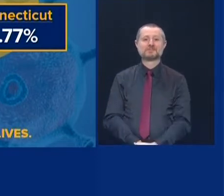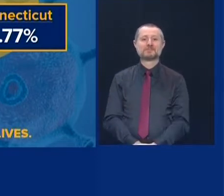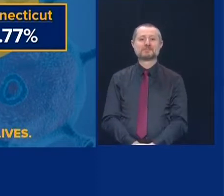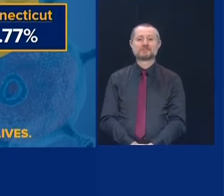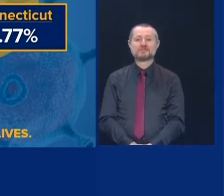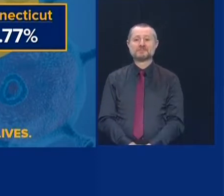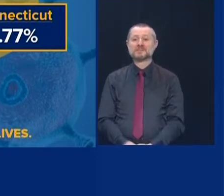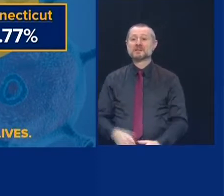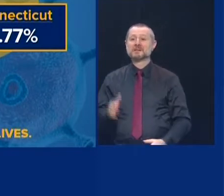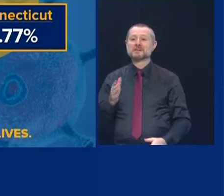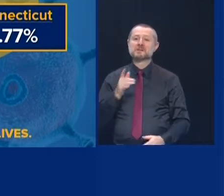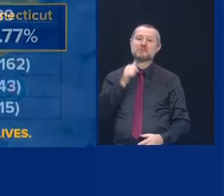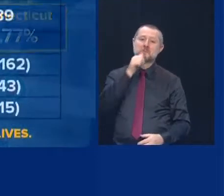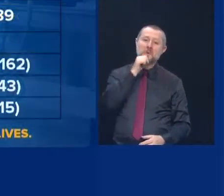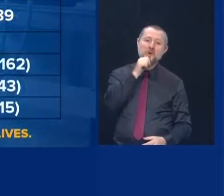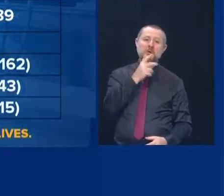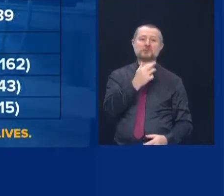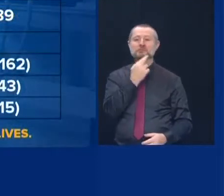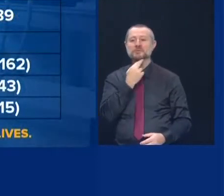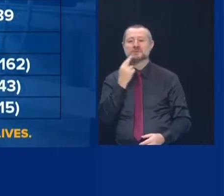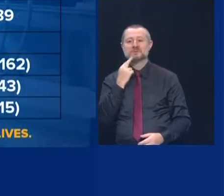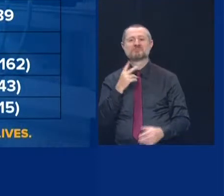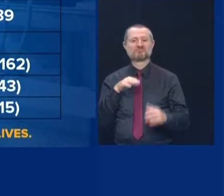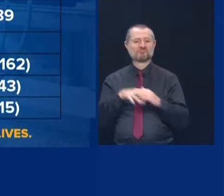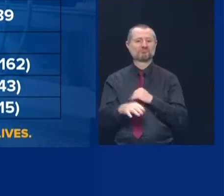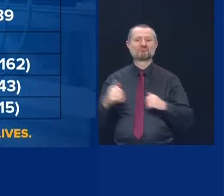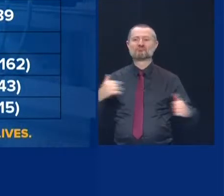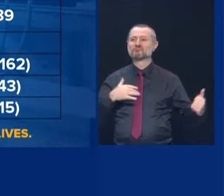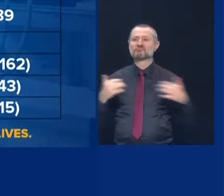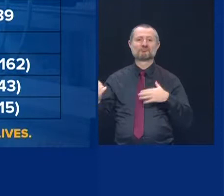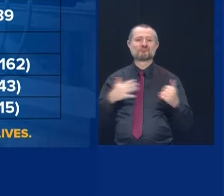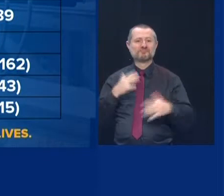AND THESE PEOPLE COME IN AND OUT EVERY DAY. THEY WORK HERE, THEY SOCIALIZE HERE, THEY'RE IN THE BAR,